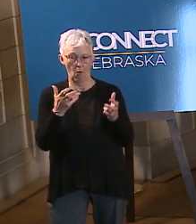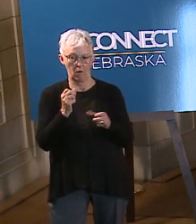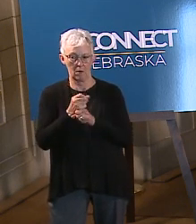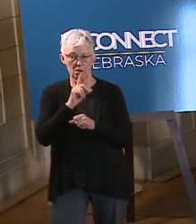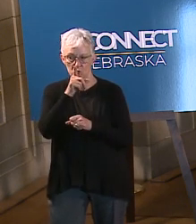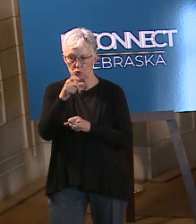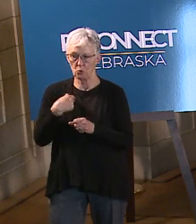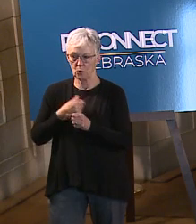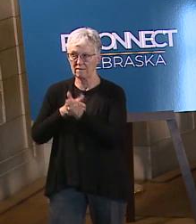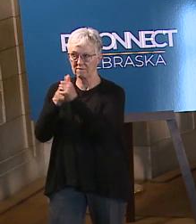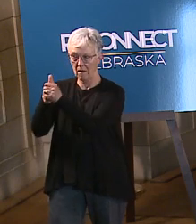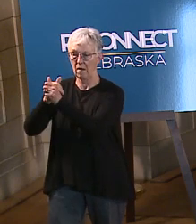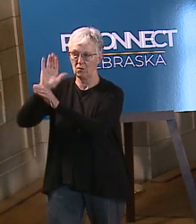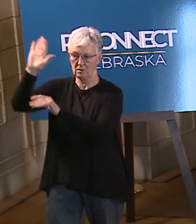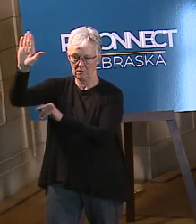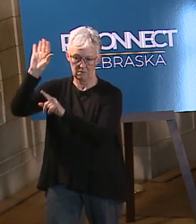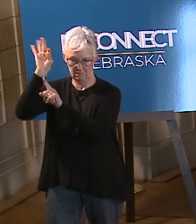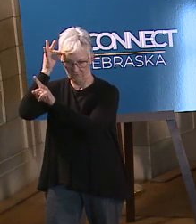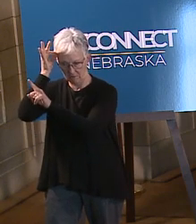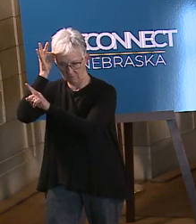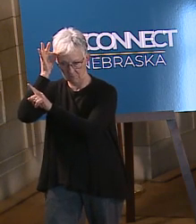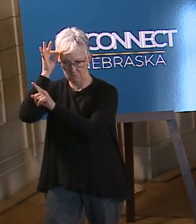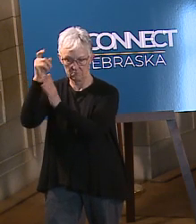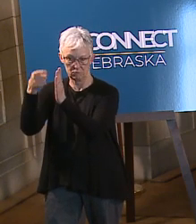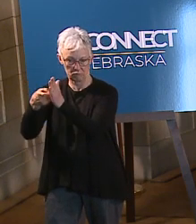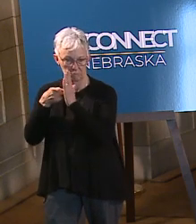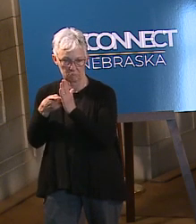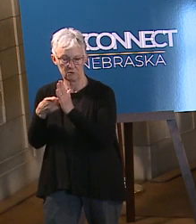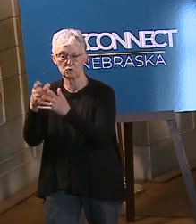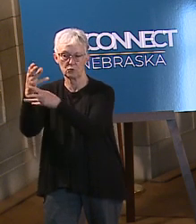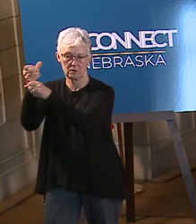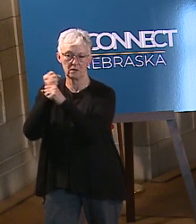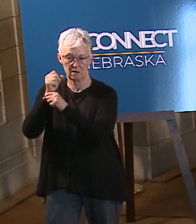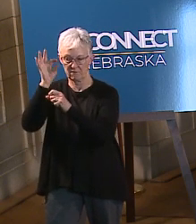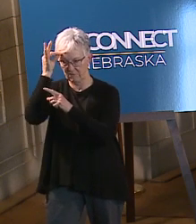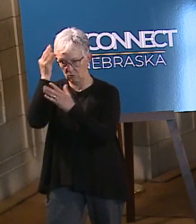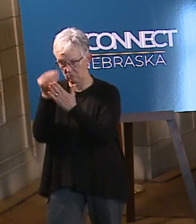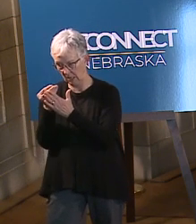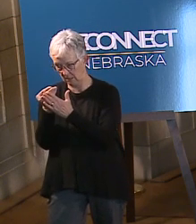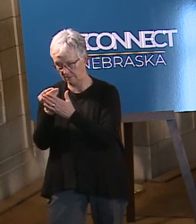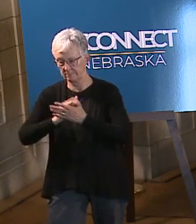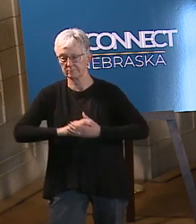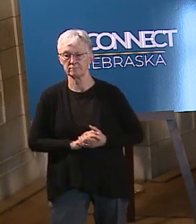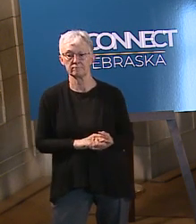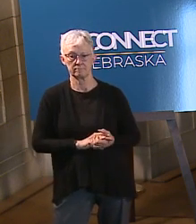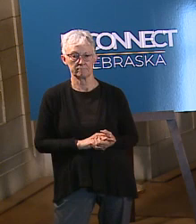SO, THAT PROCESS IS STILL IN PROCESS, THE REASON WE ARE DOING